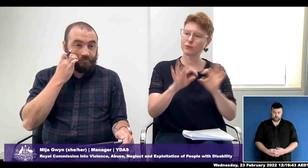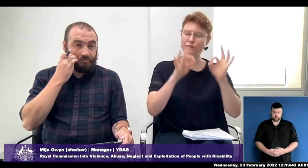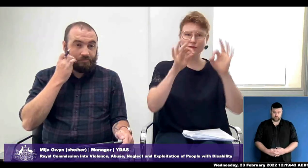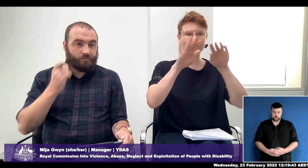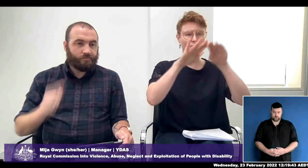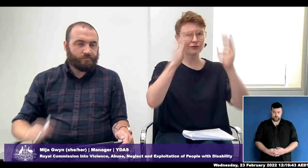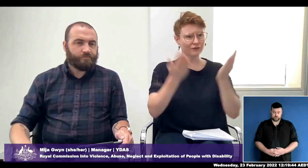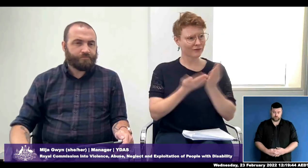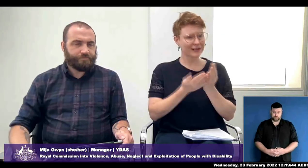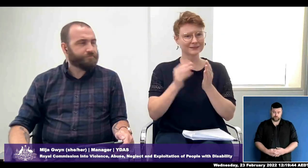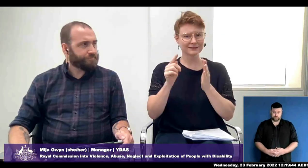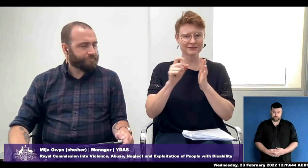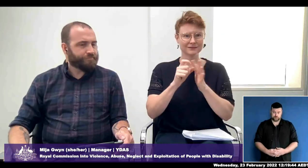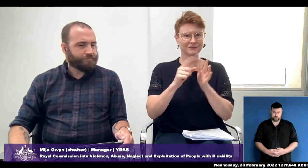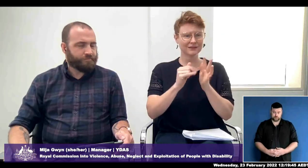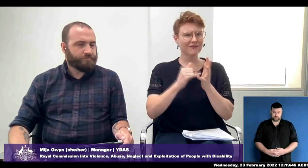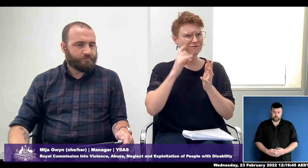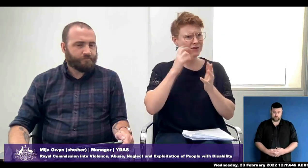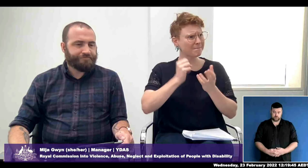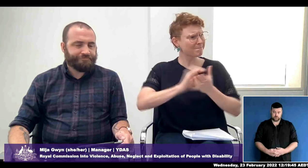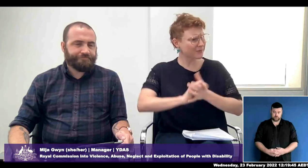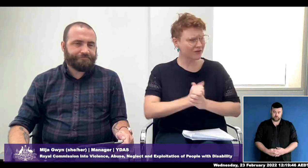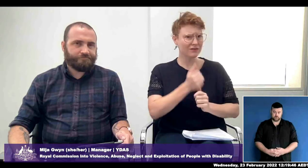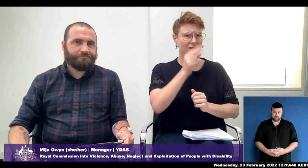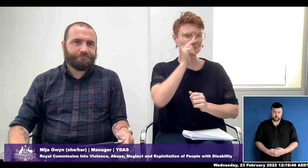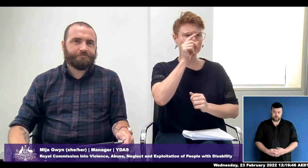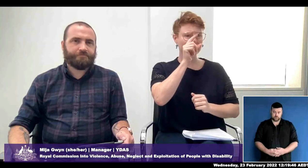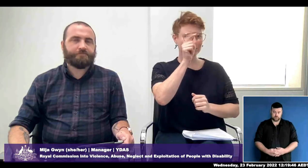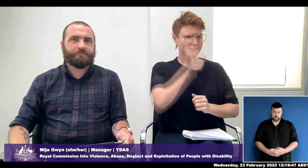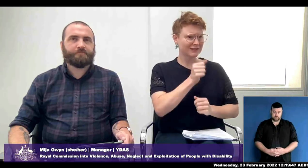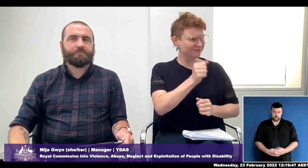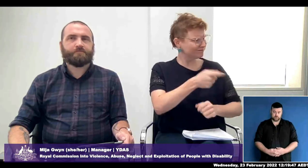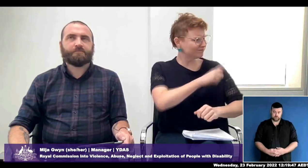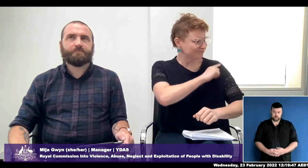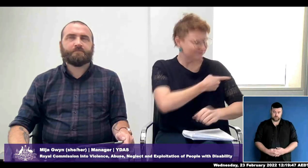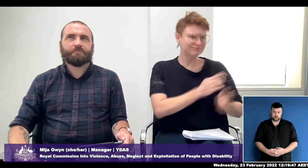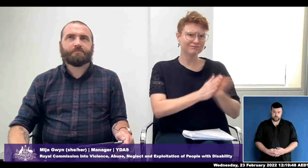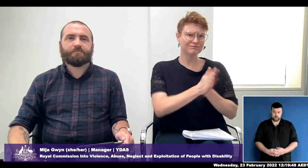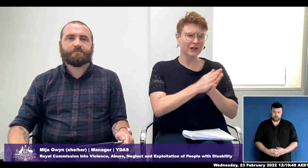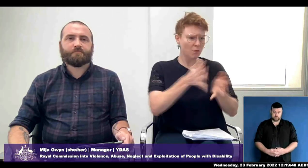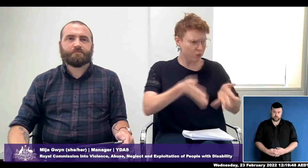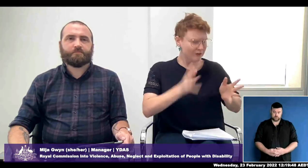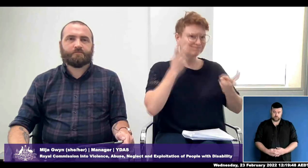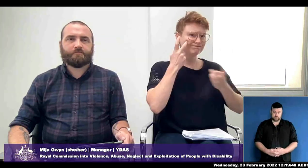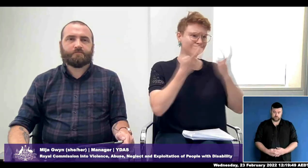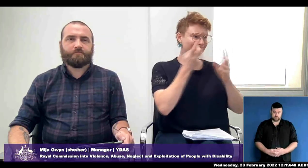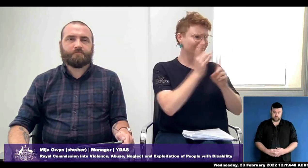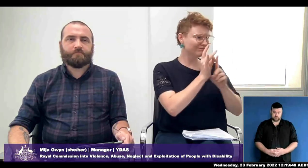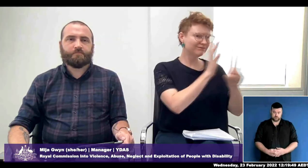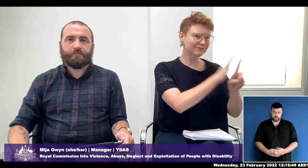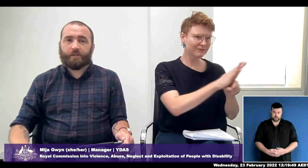specificity of this young person and their world and their intersectionality.